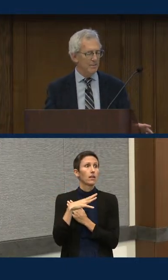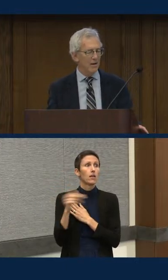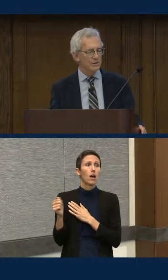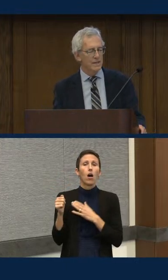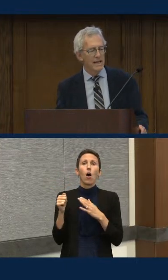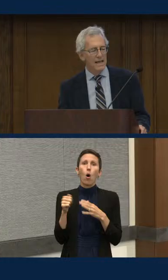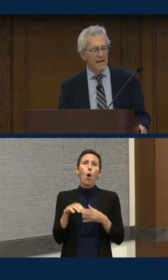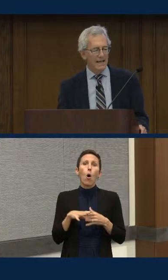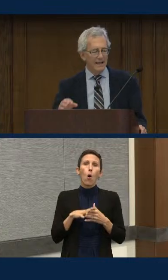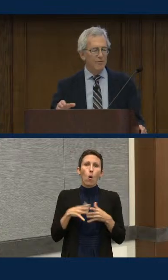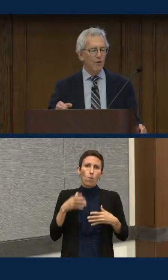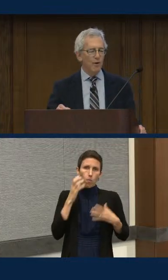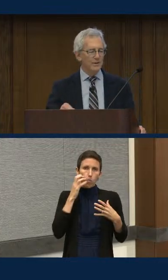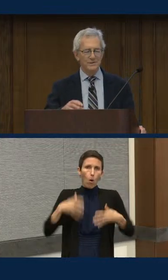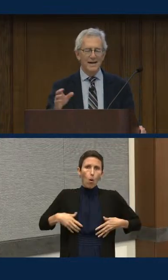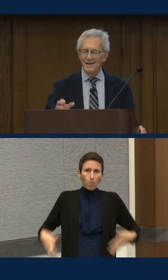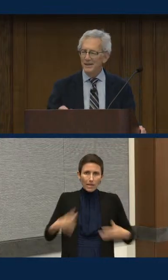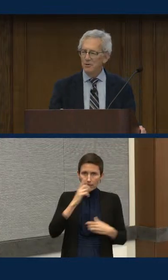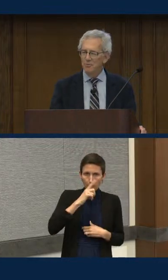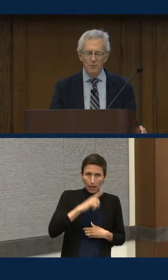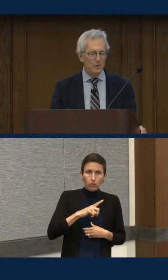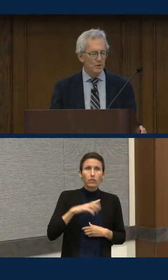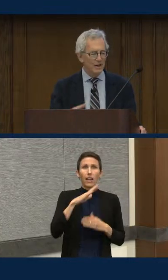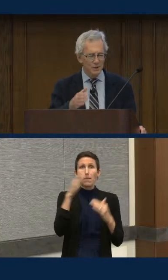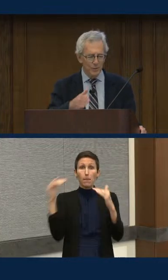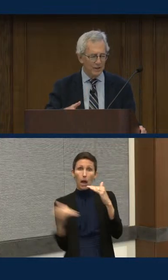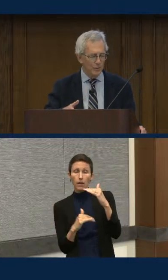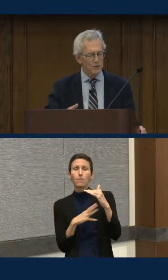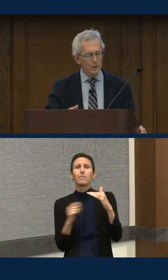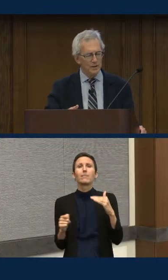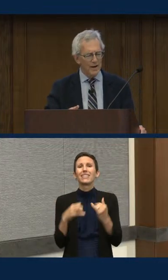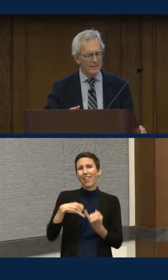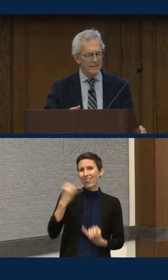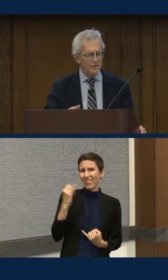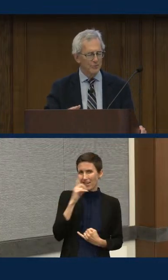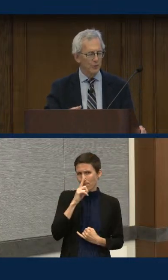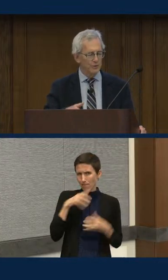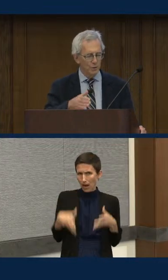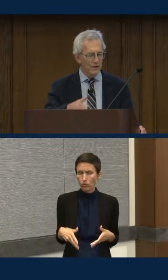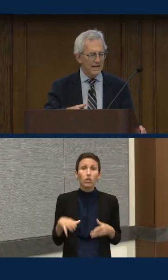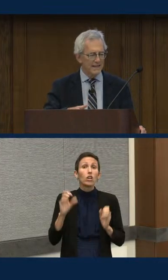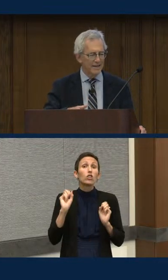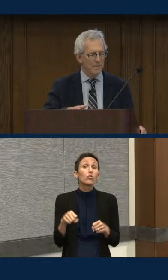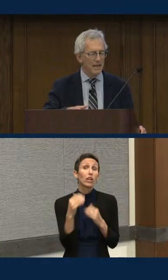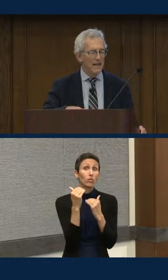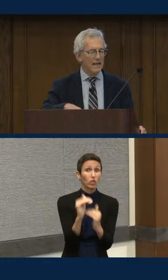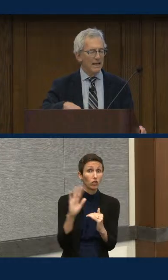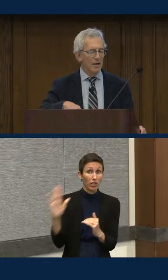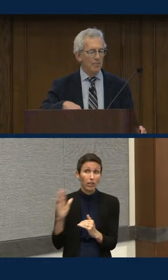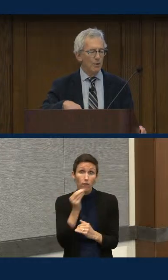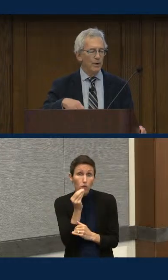and FR is dieting or food restriction and access